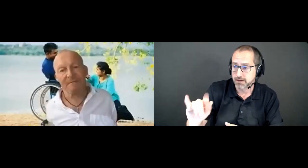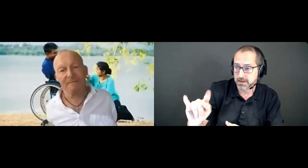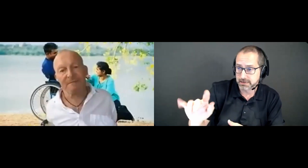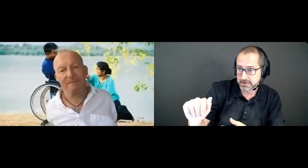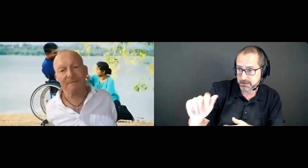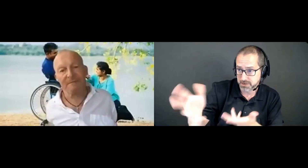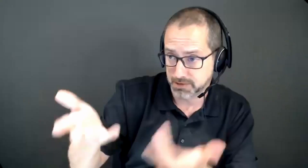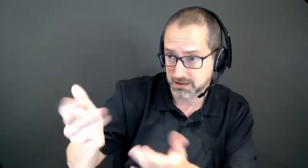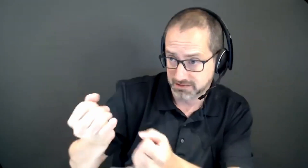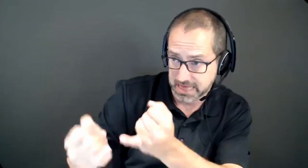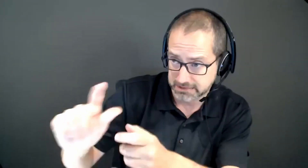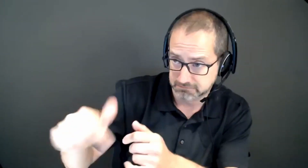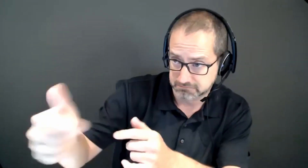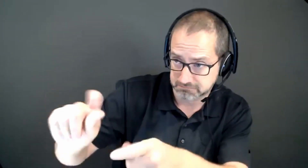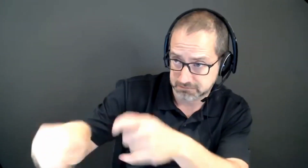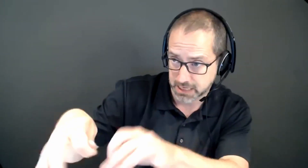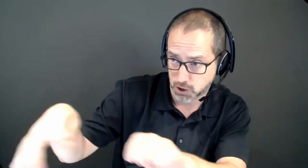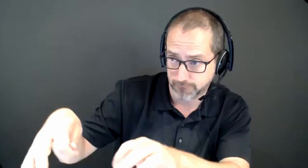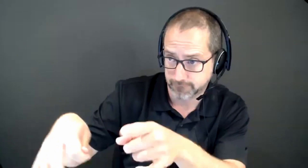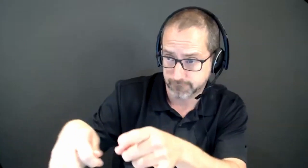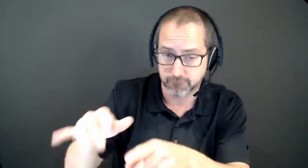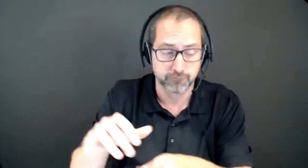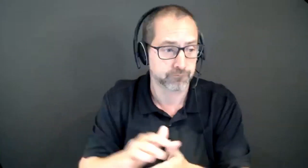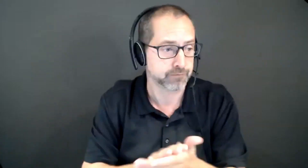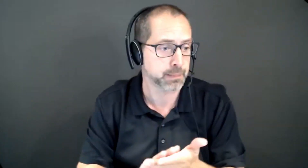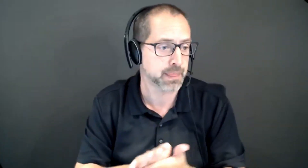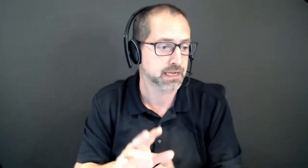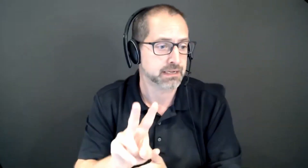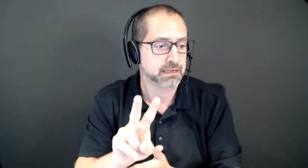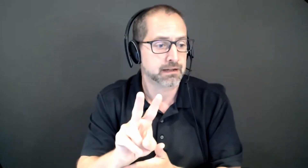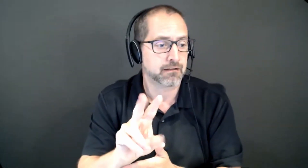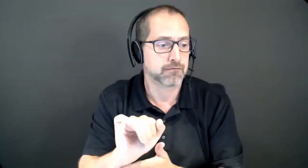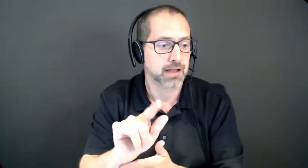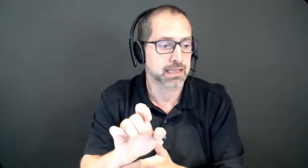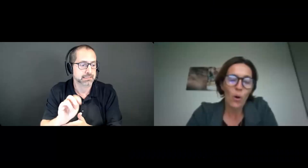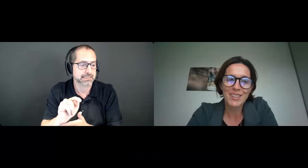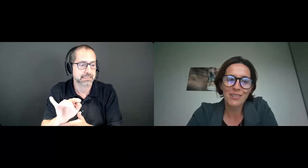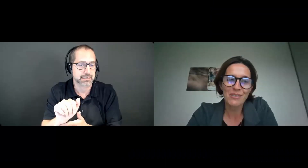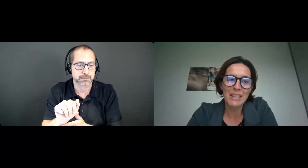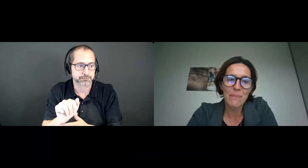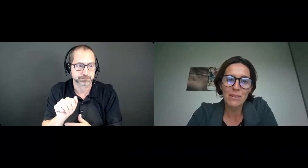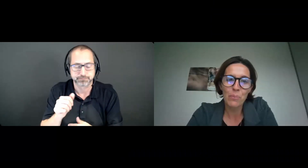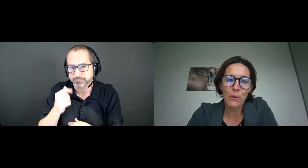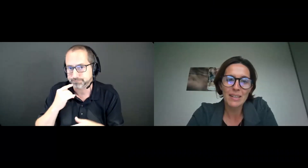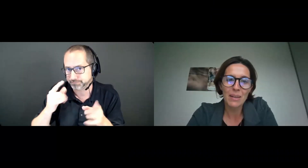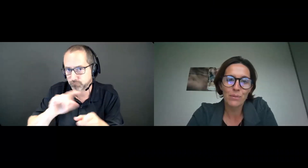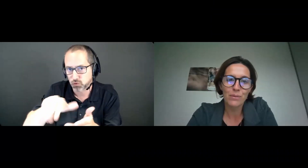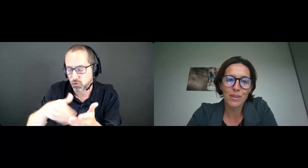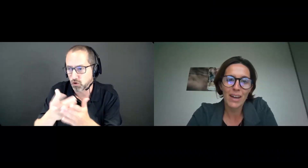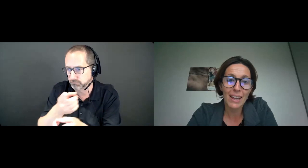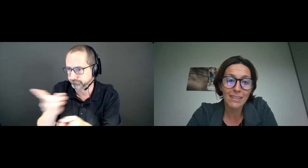Yes. Well, I think all of the others already made the point about, again,